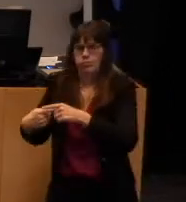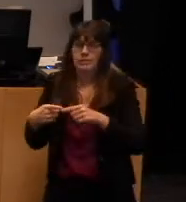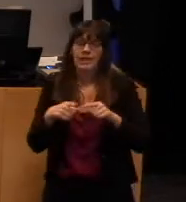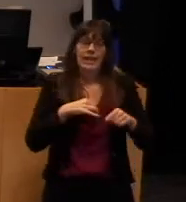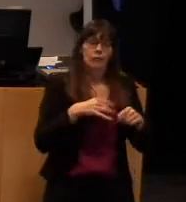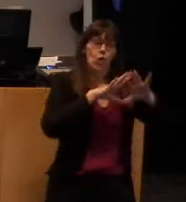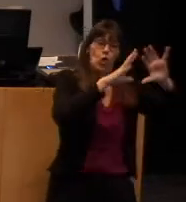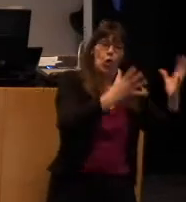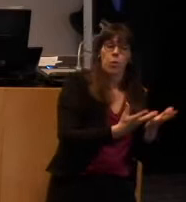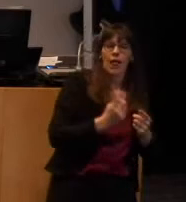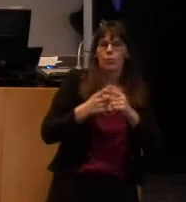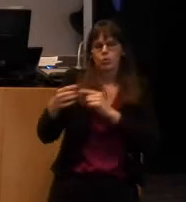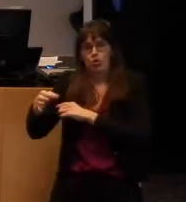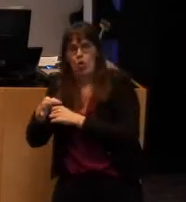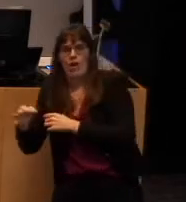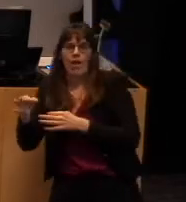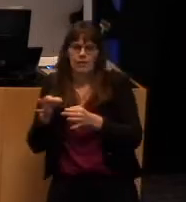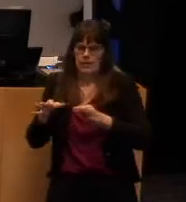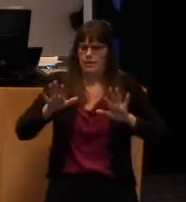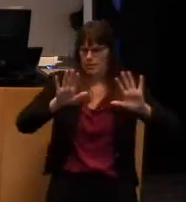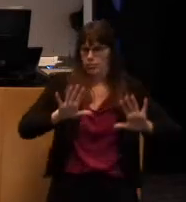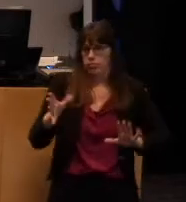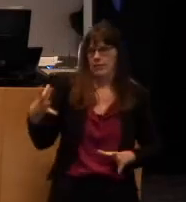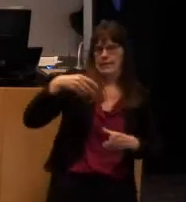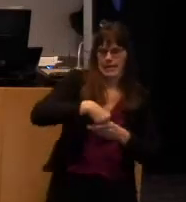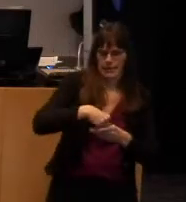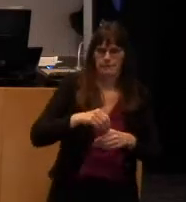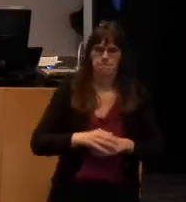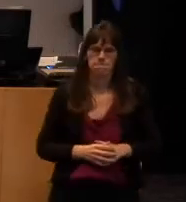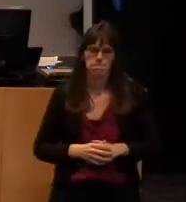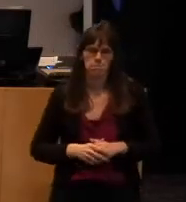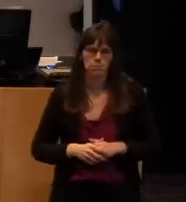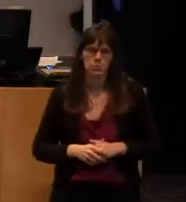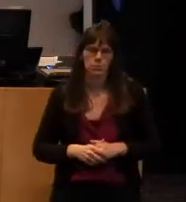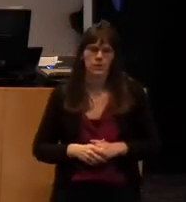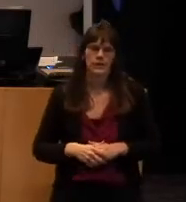And as a departure point, I took, the definition of translation strategy,